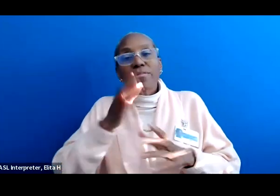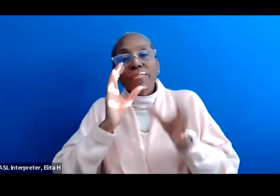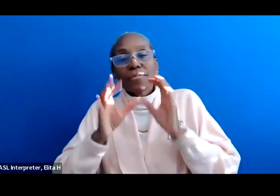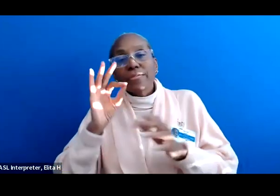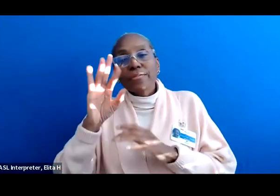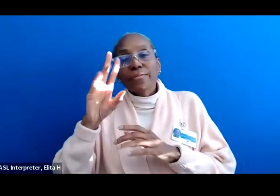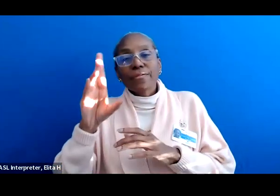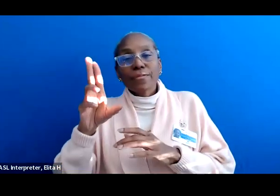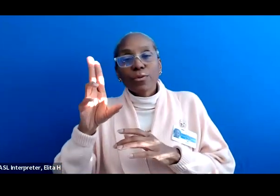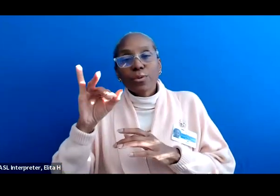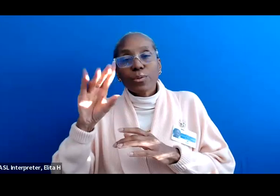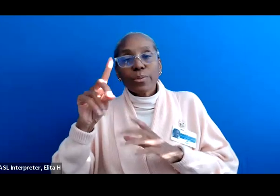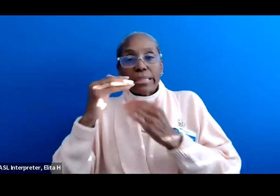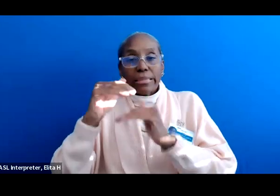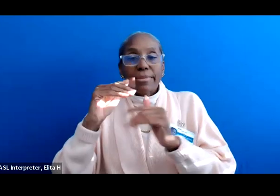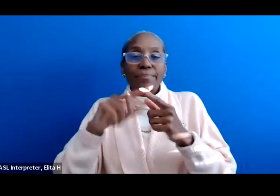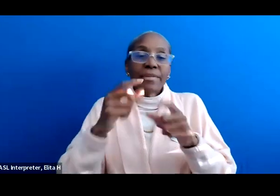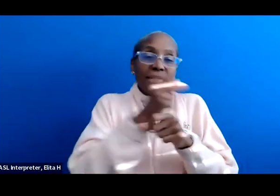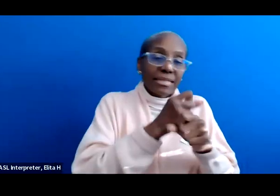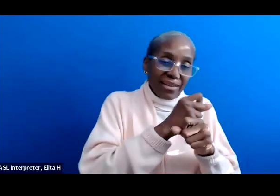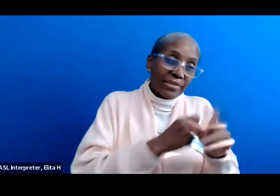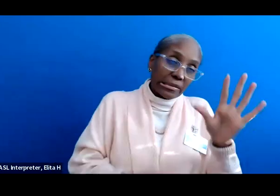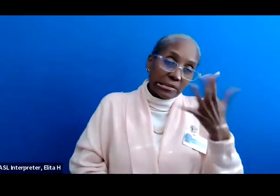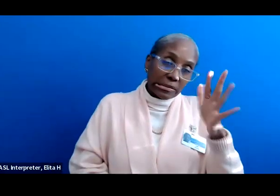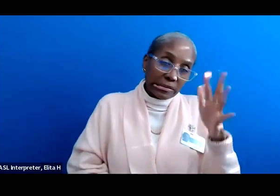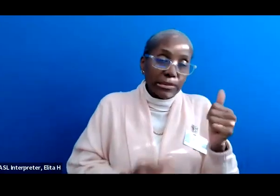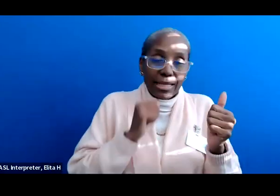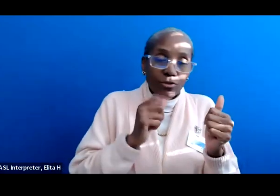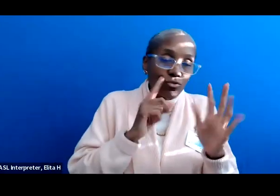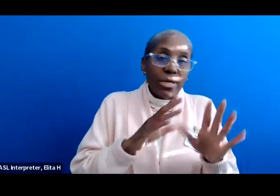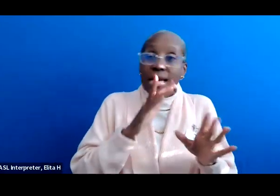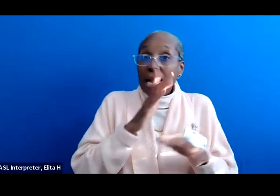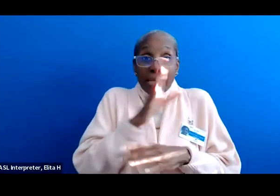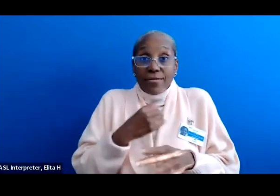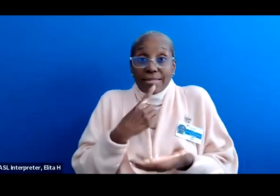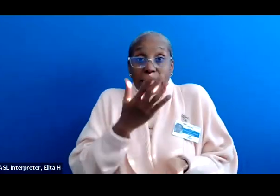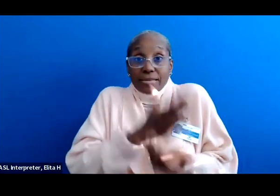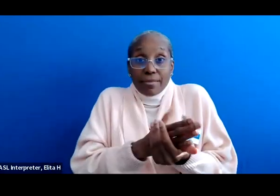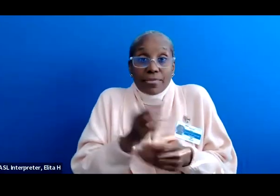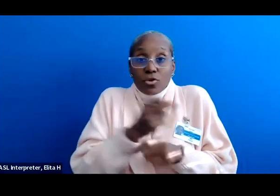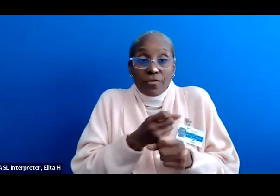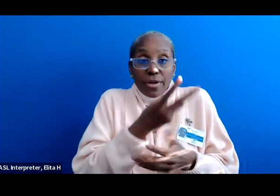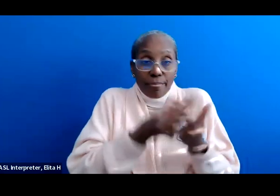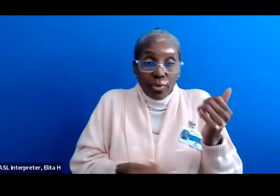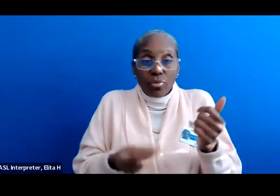But water is best. Caffeine is not so good for your bladder. I'm not saying stop your coffee right now because you'll go through caffeine withdrawals.